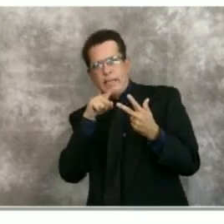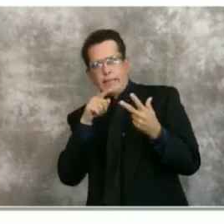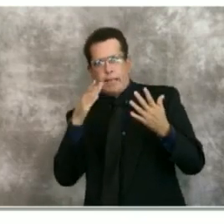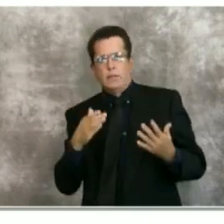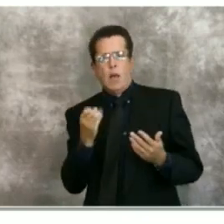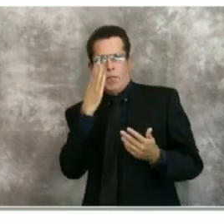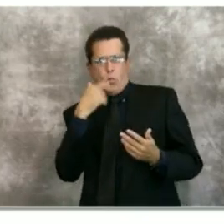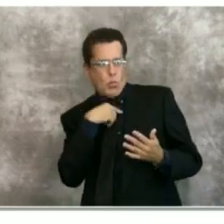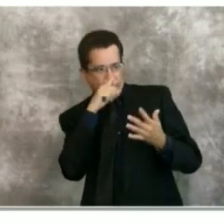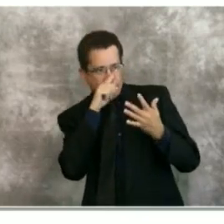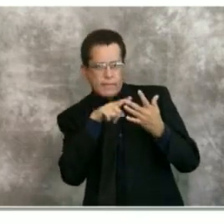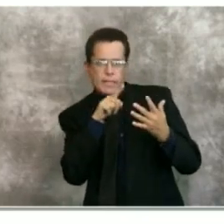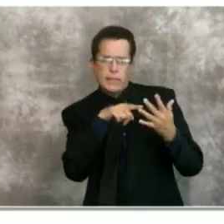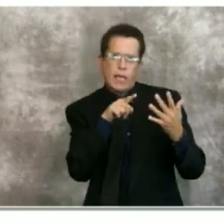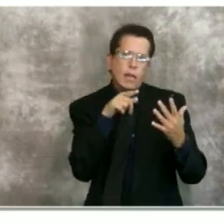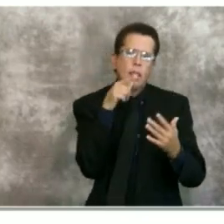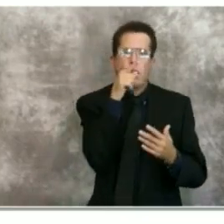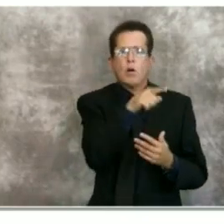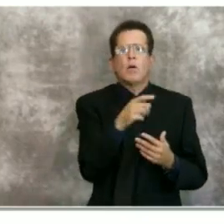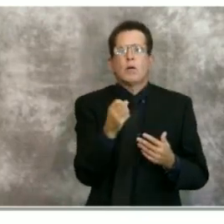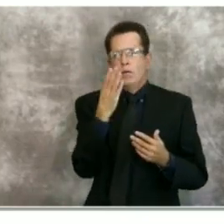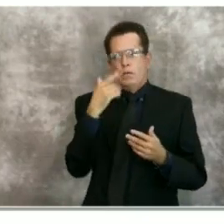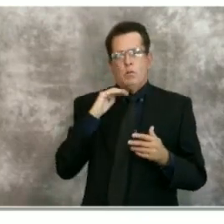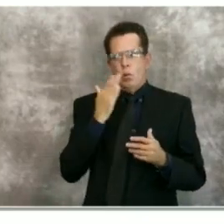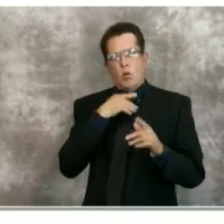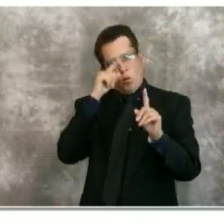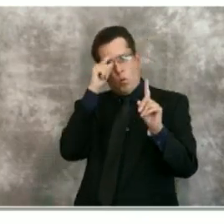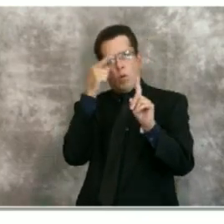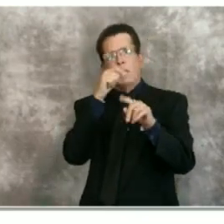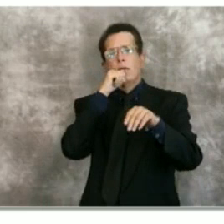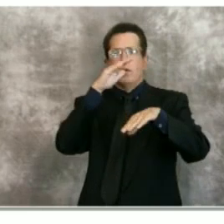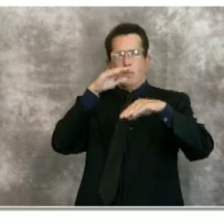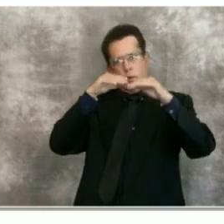THE NEXT SLIDE. THIS ALWAYS RELATED TO TRIGGER NUMBER OF 11 WHICH IS RELATED TO CASE